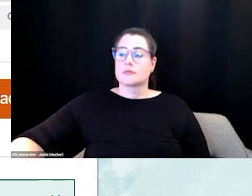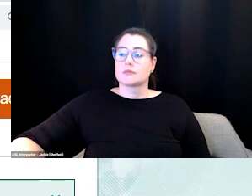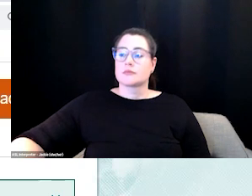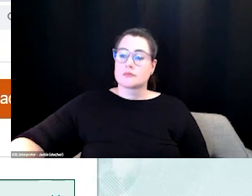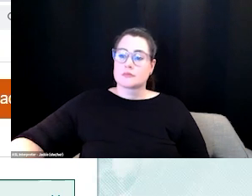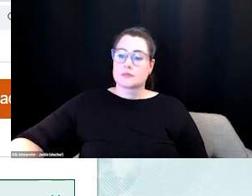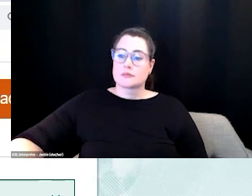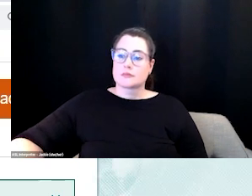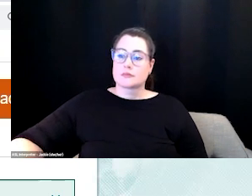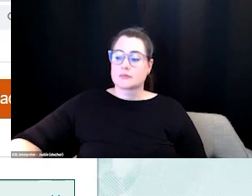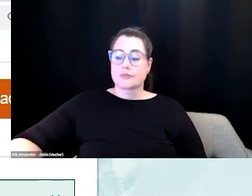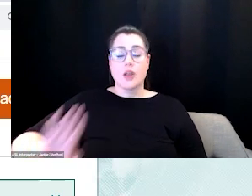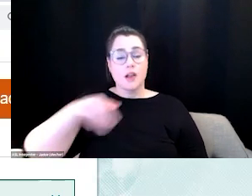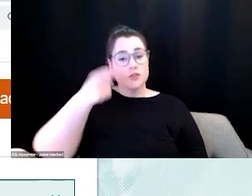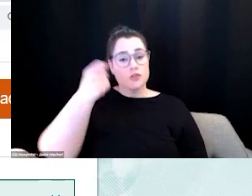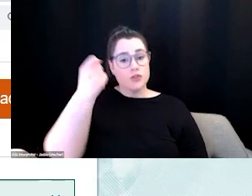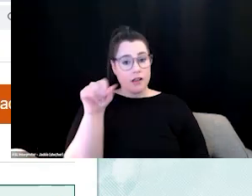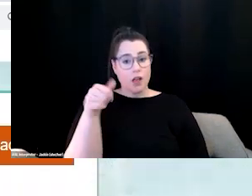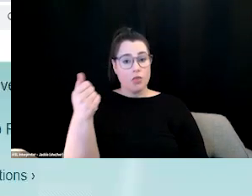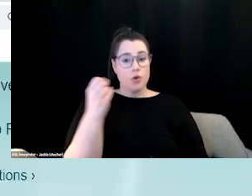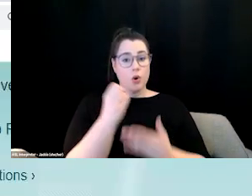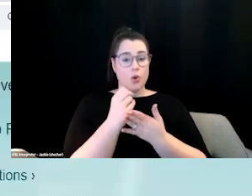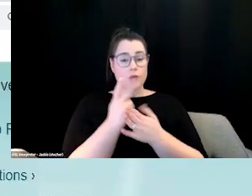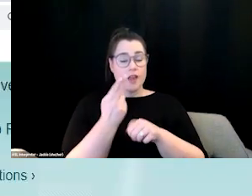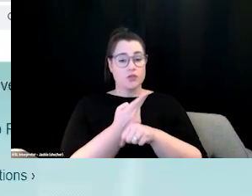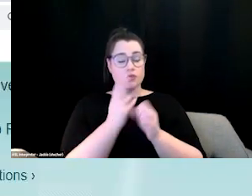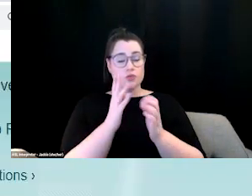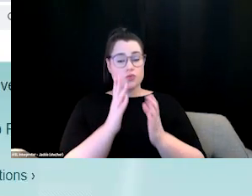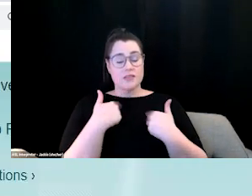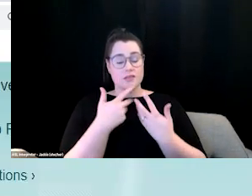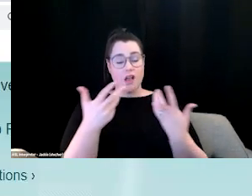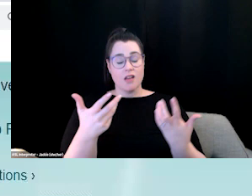So let's just make sure who you add here is who you want.